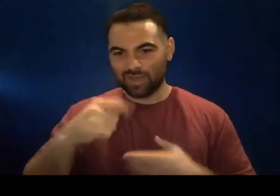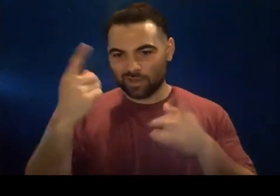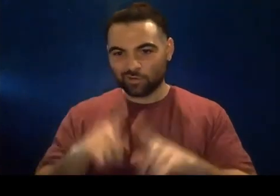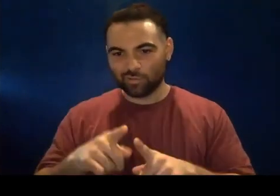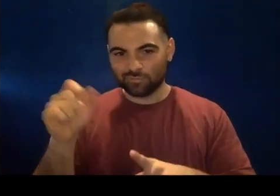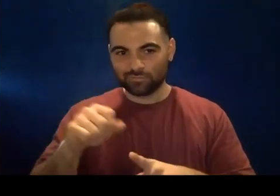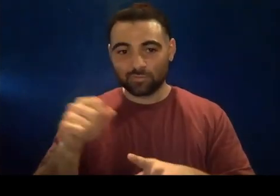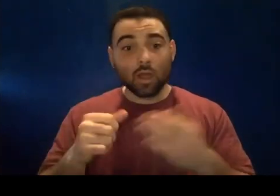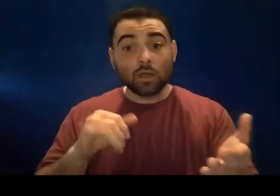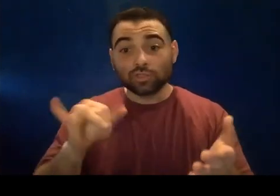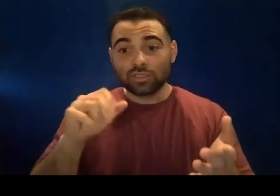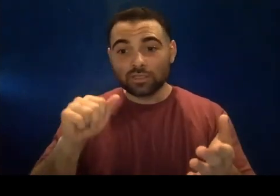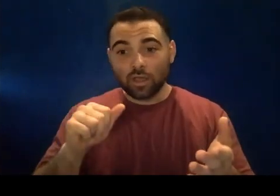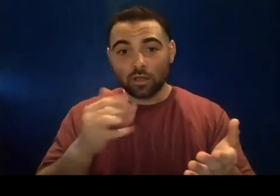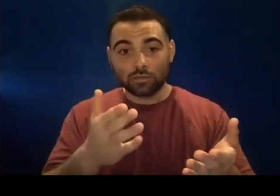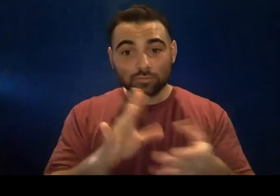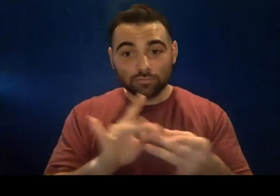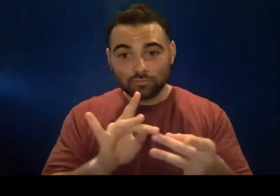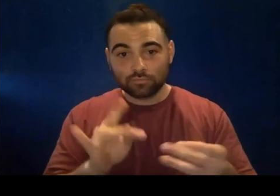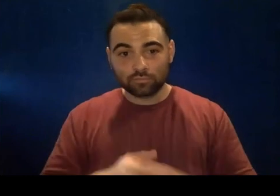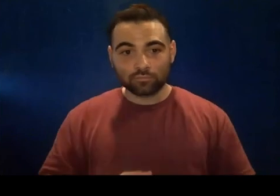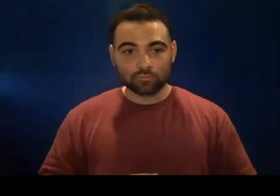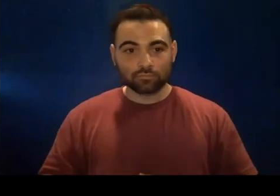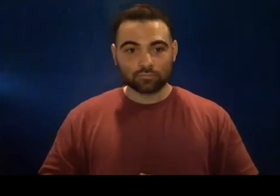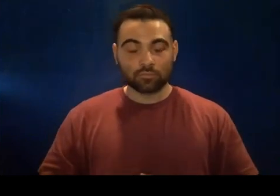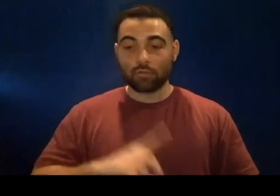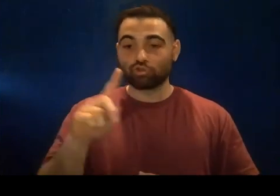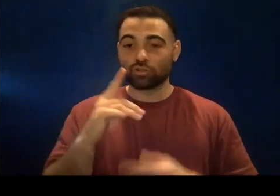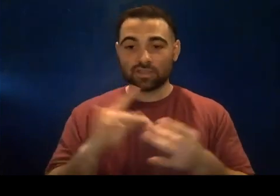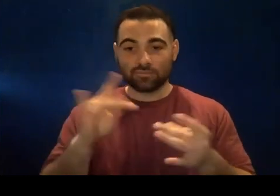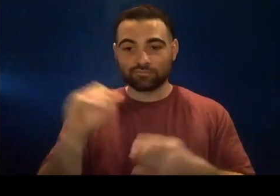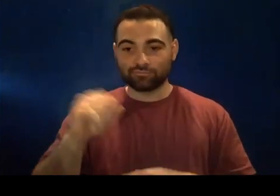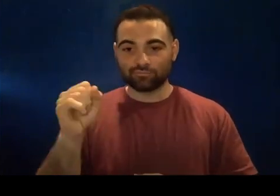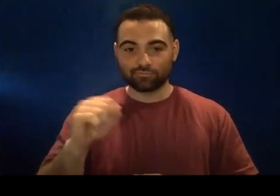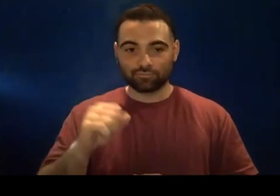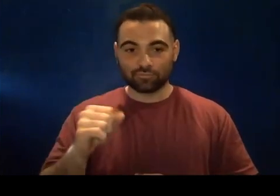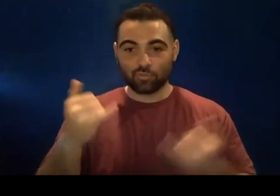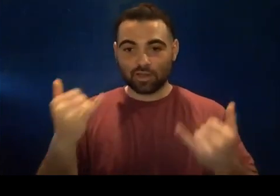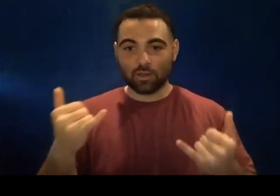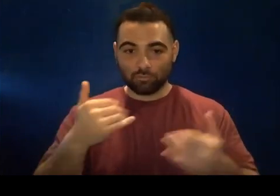I'm sorry, Jessica, you were going to say. Oh, I was just saying I'm in the process of